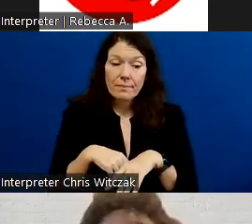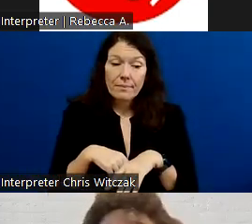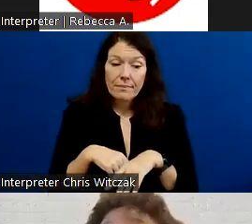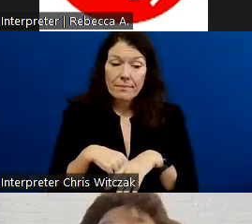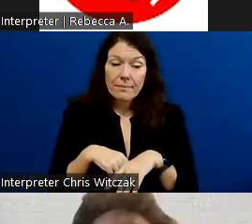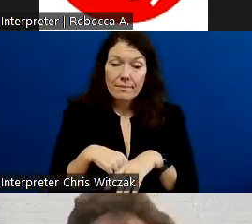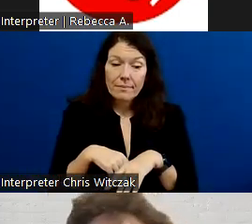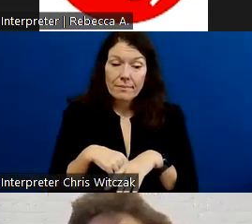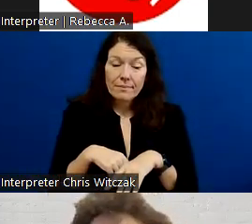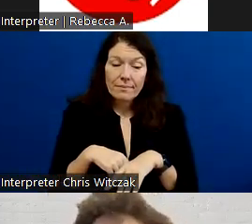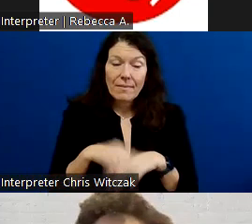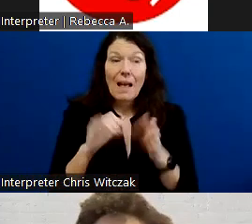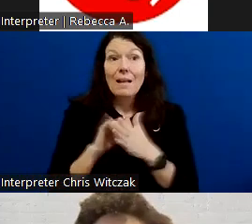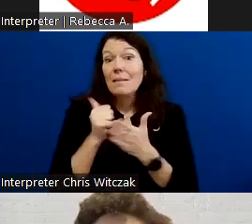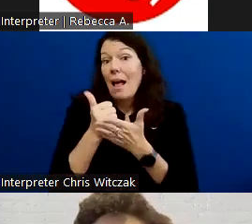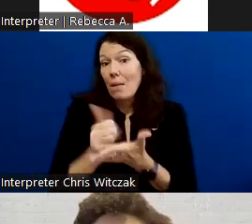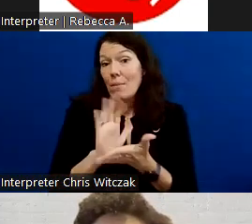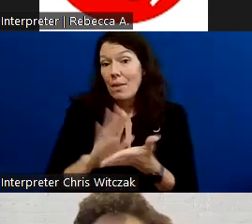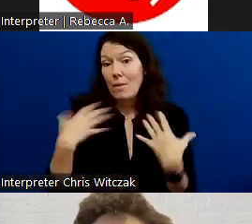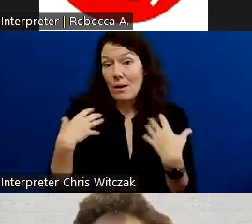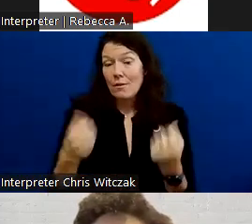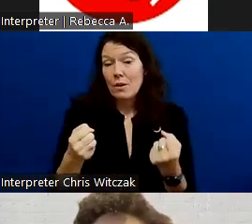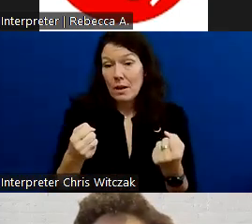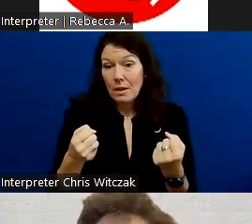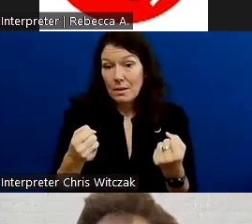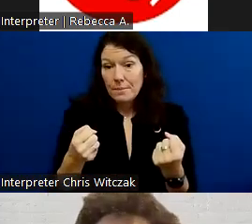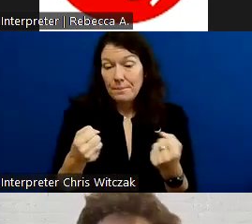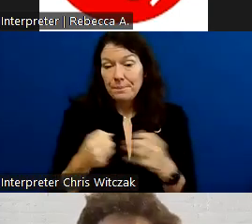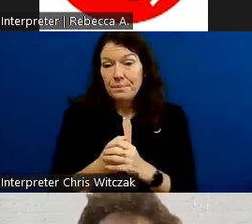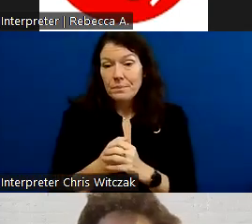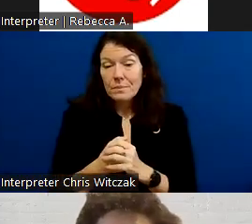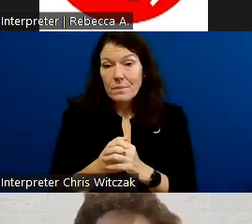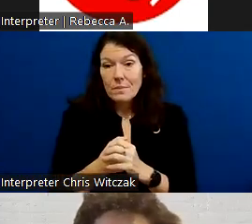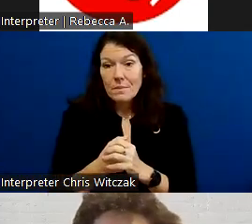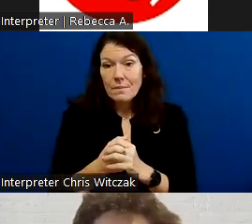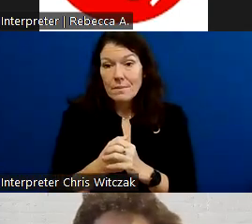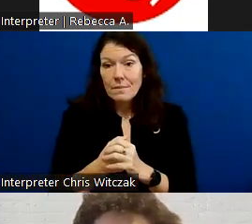their recovery and